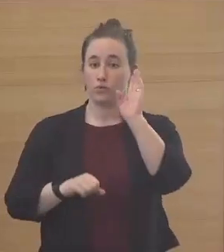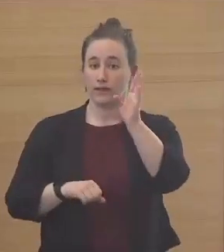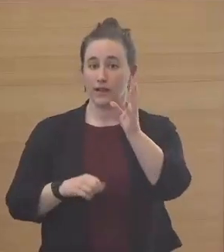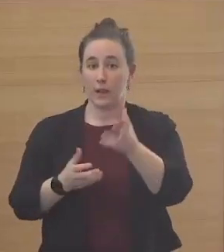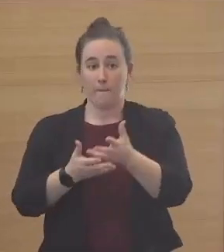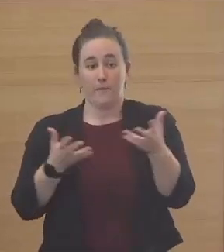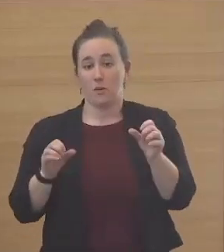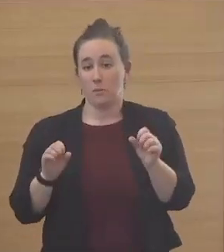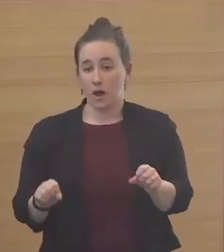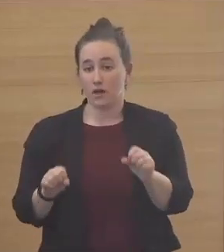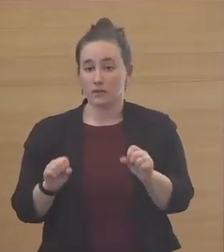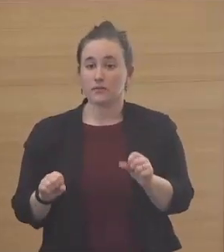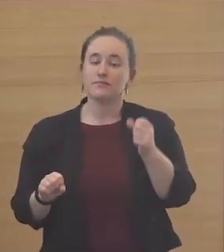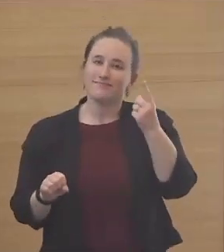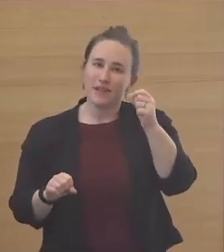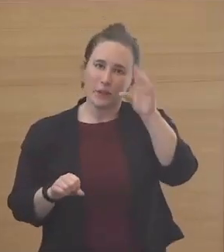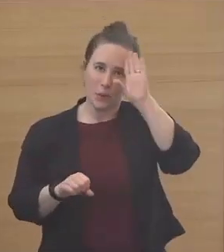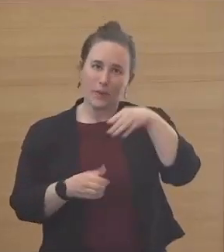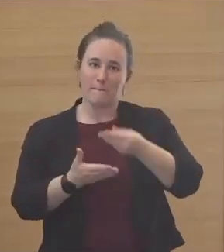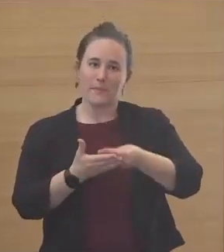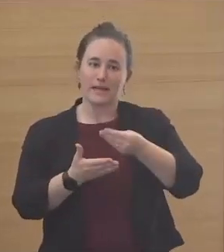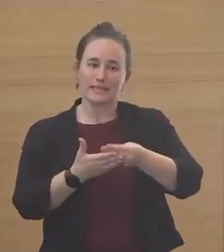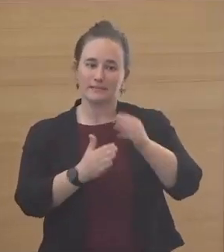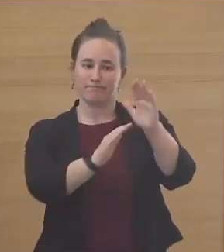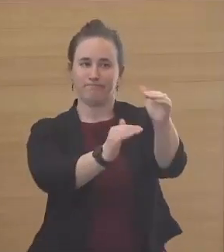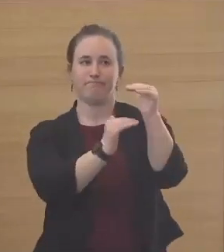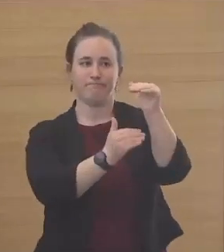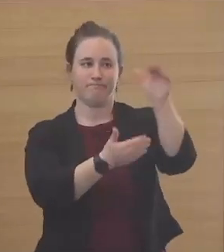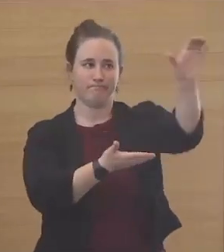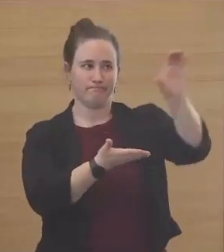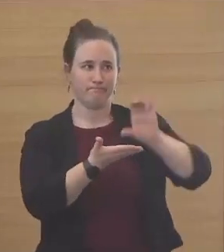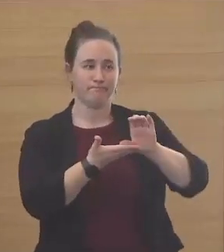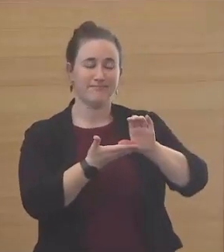but knowing that funding is limited, Easter Seals is a nonprofit,